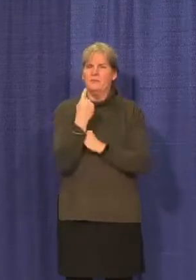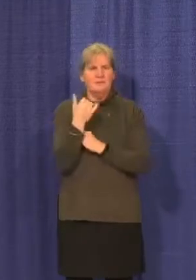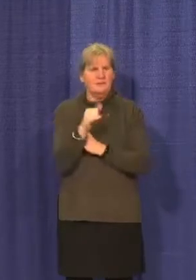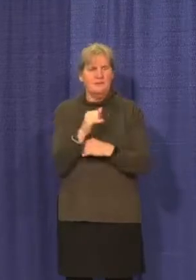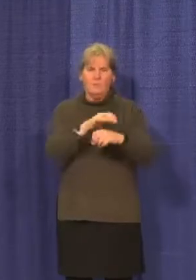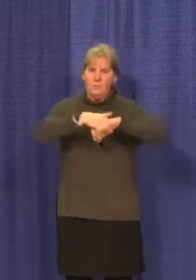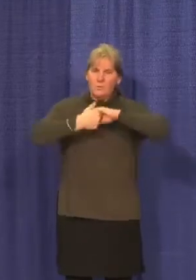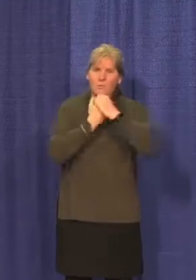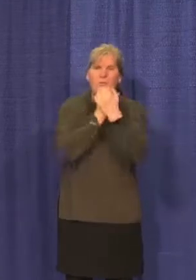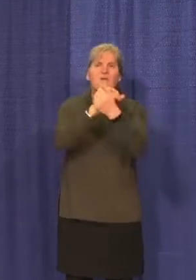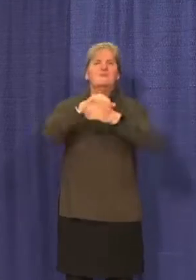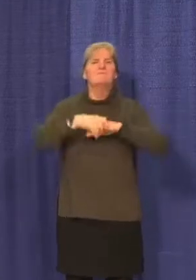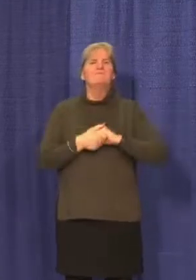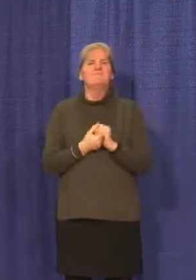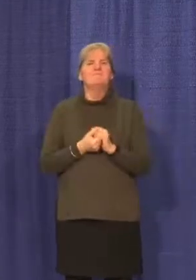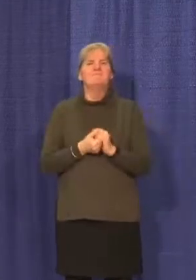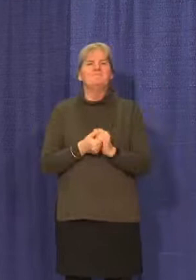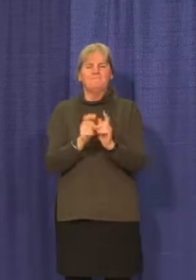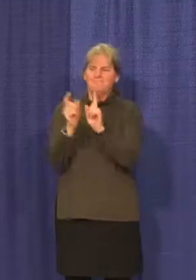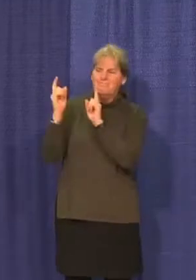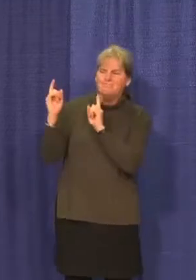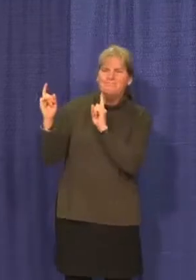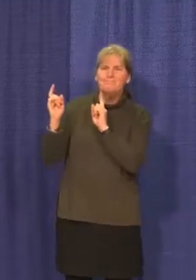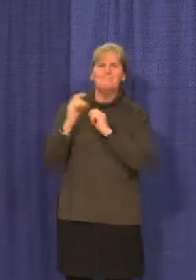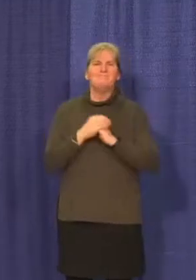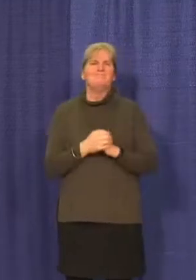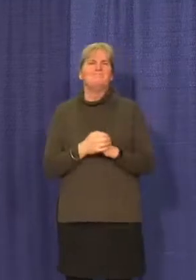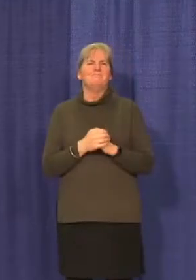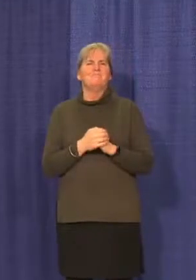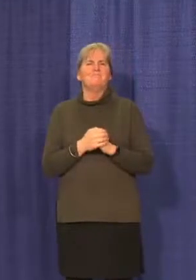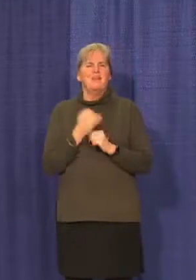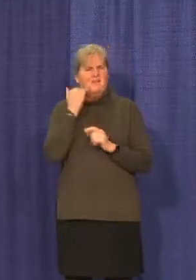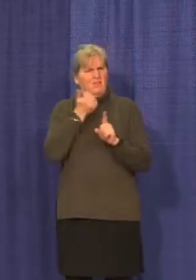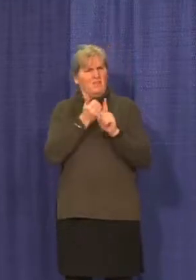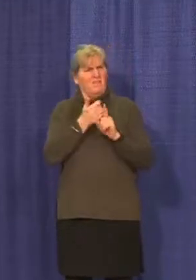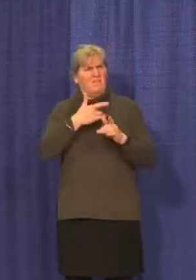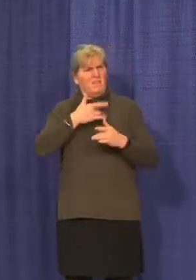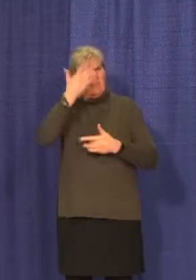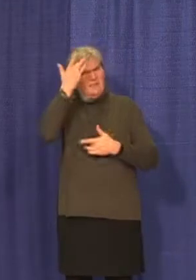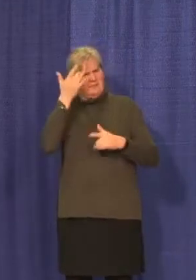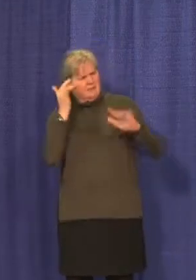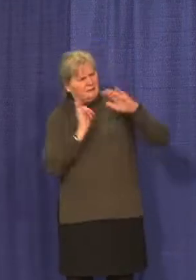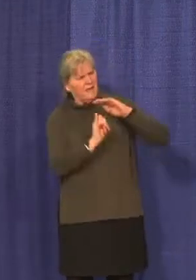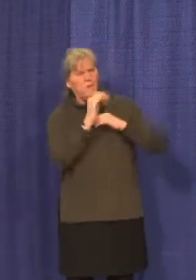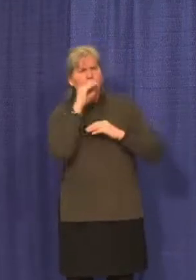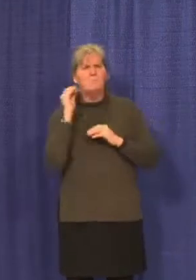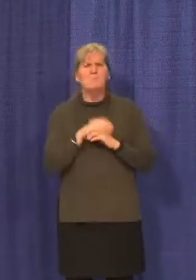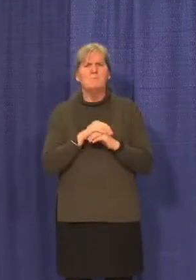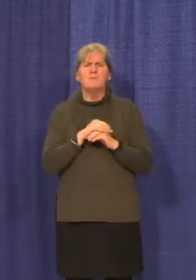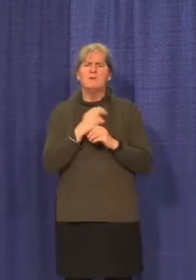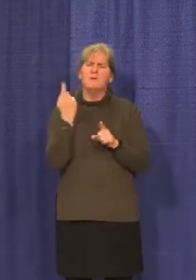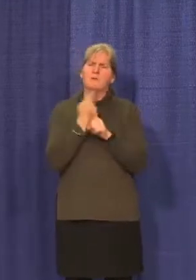one. Washing your hands often, maintaining physical distance, staying home with you're sick, travelling responsibly and